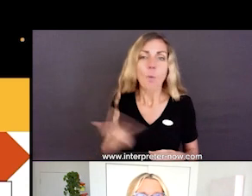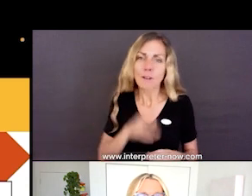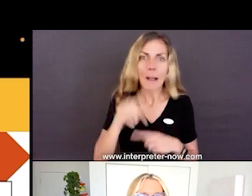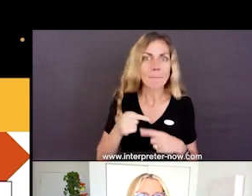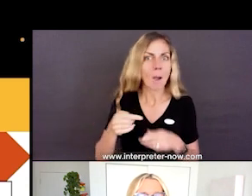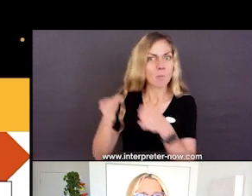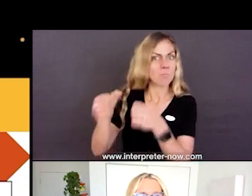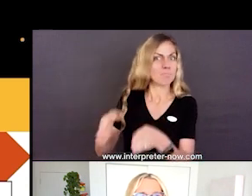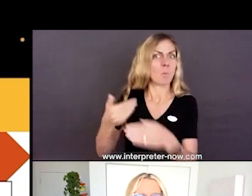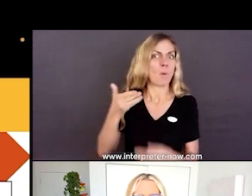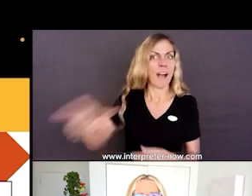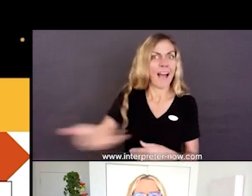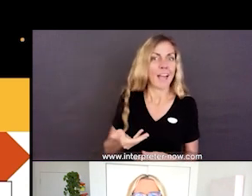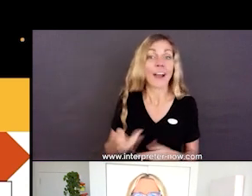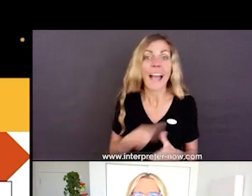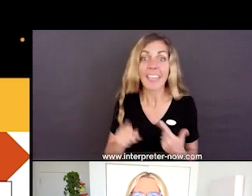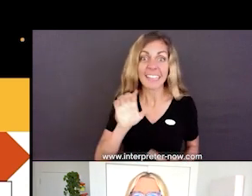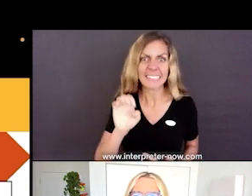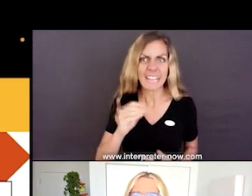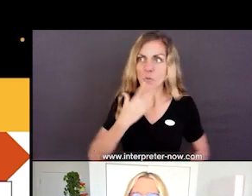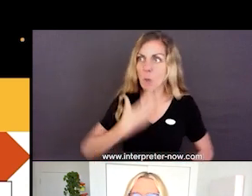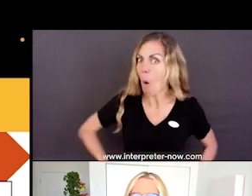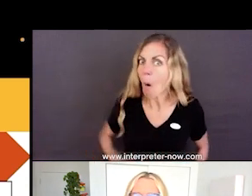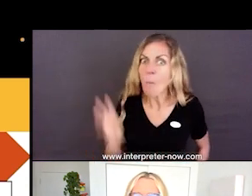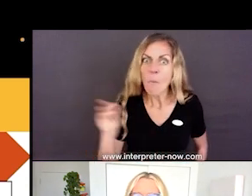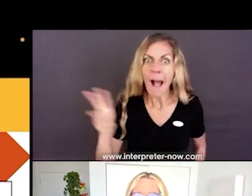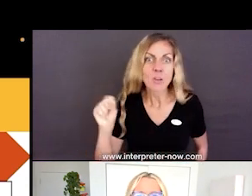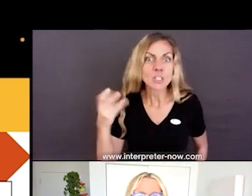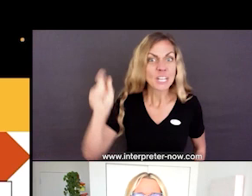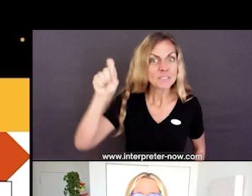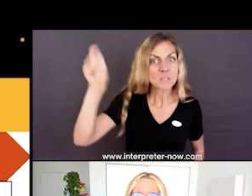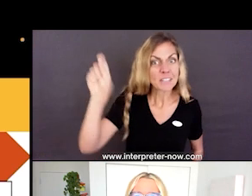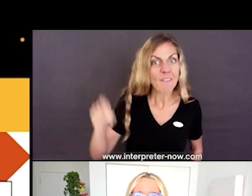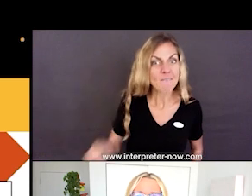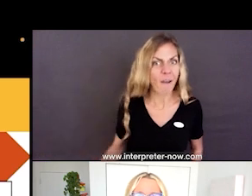The CEO said, wow, she checks all the boxes: multiracial, woman, lesbian. Ouch, right?